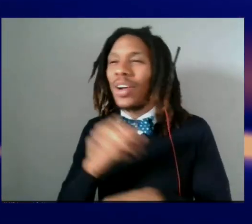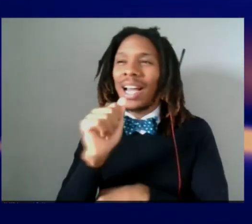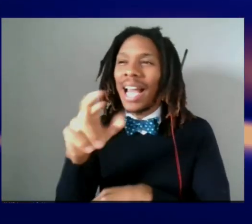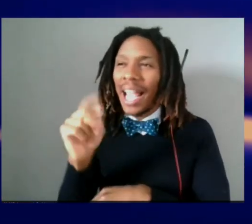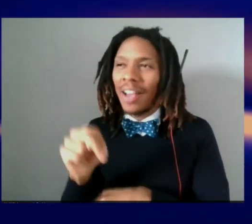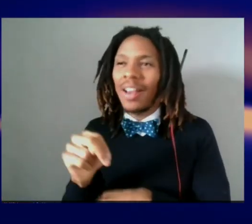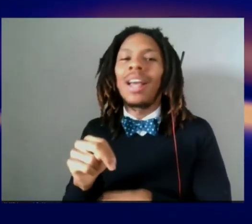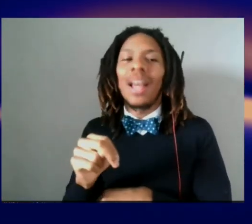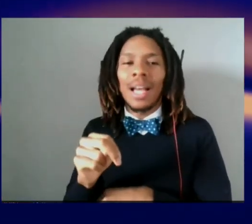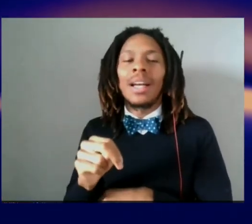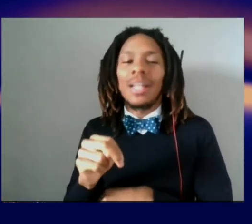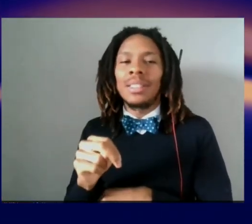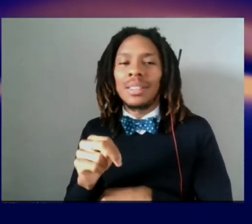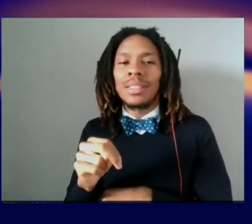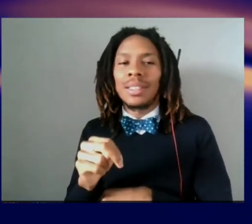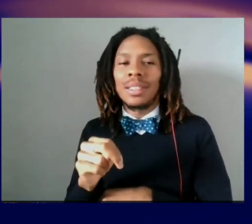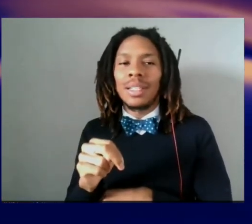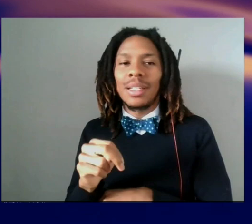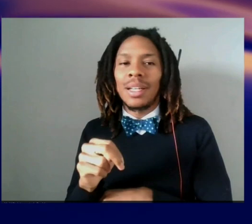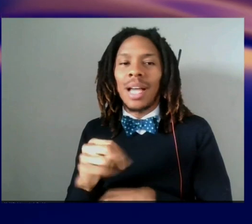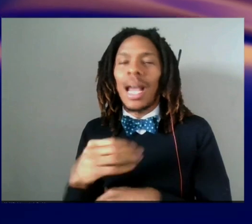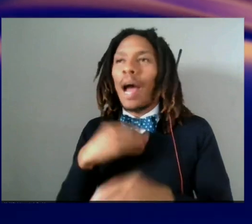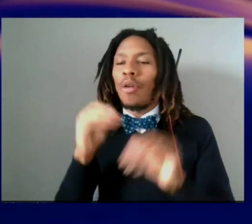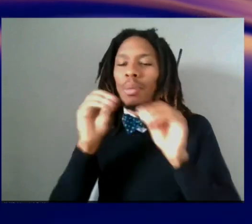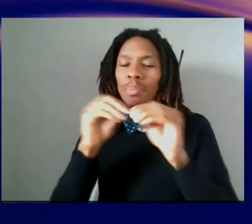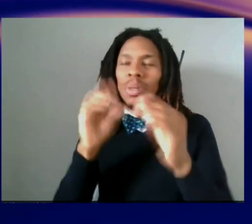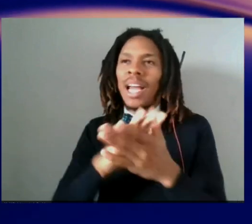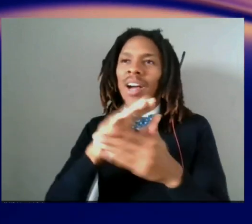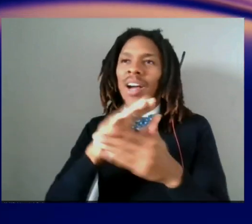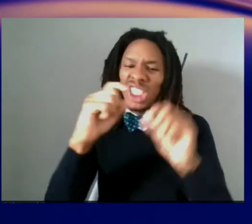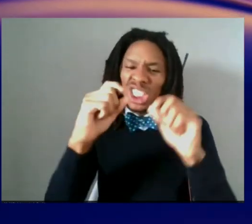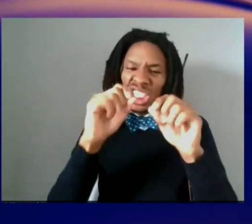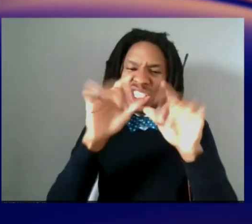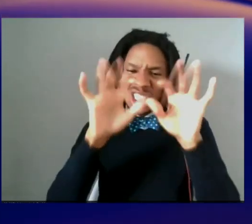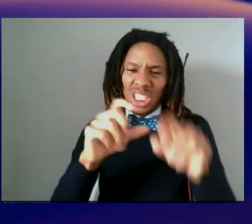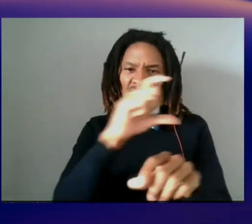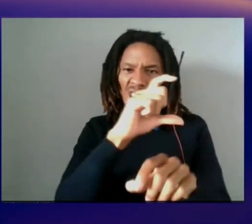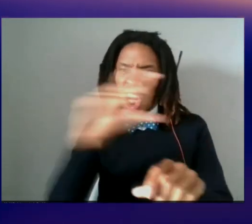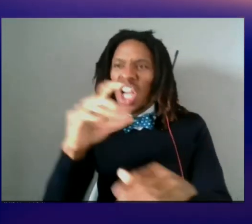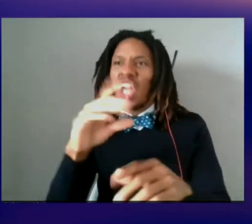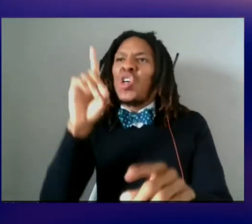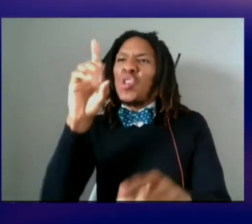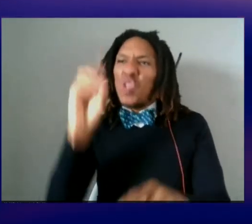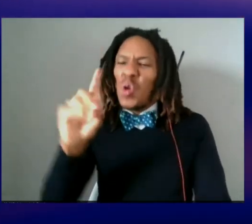in all caps in tabs. Okay. Yes. Do the labs Do the labs. - Yes. Okay. - Do the labs.